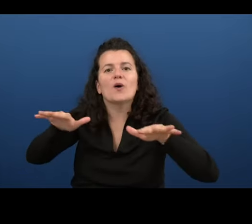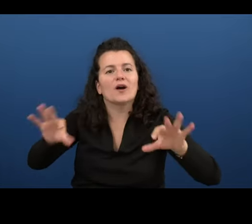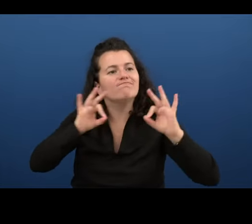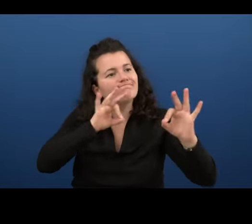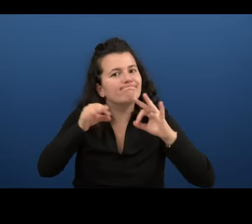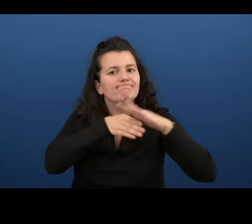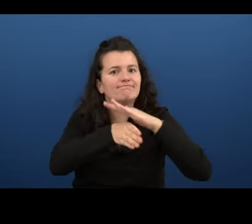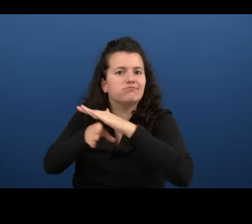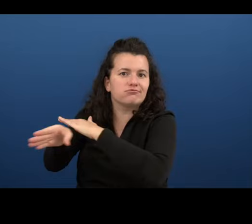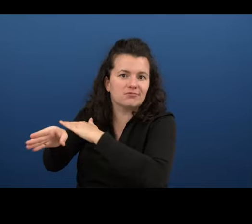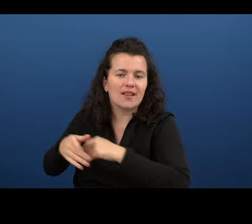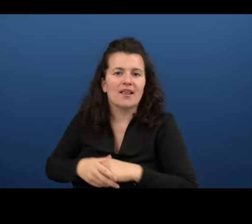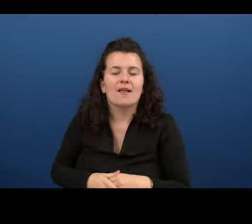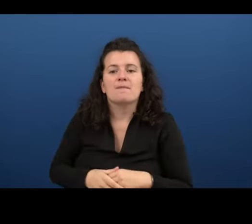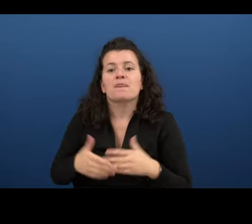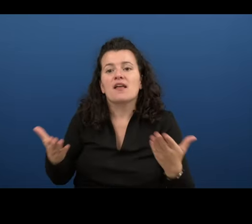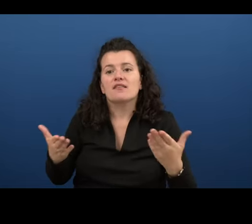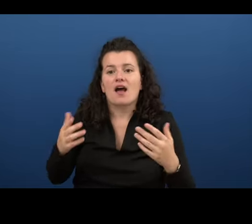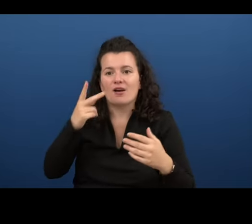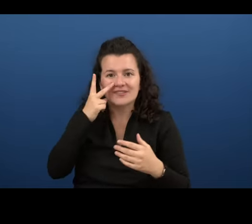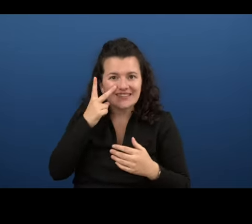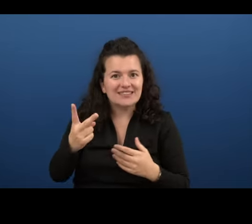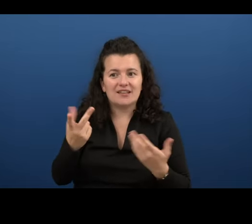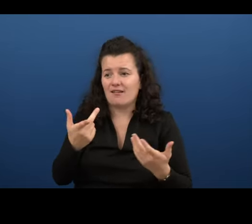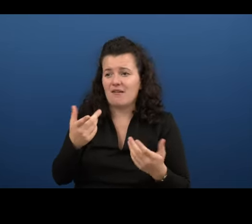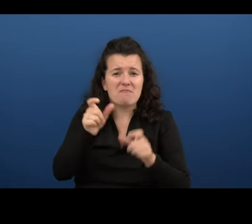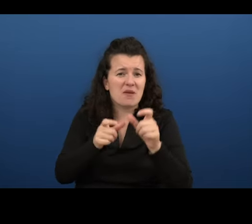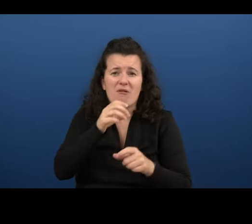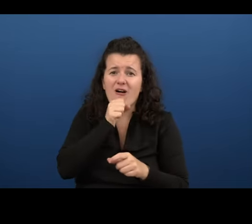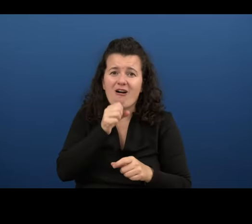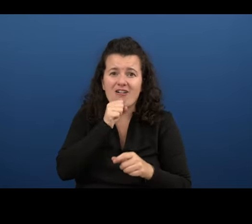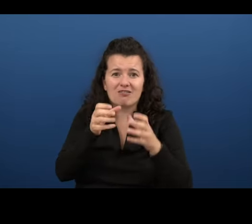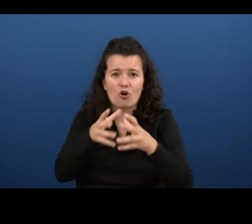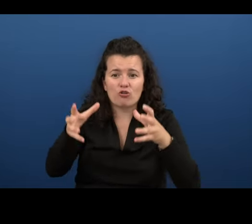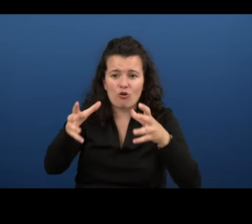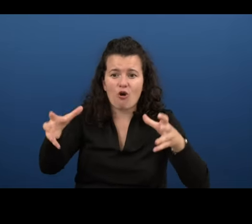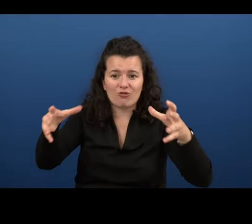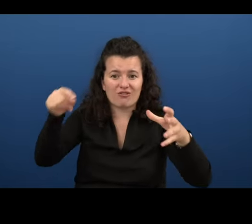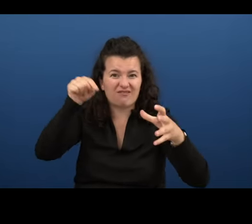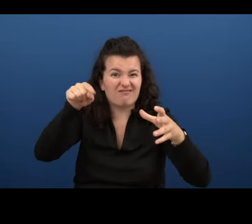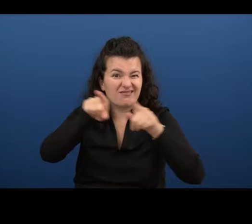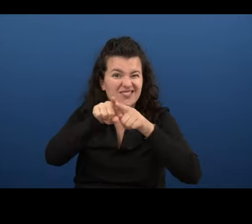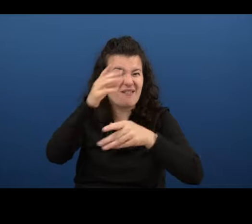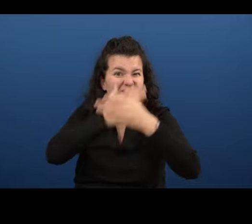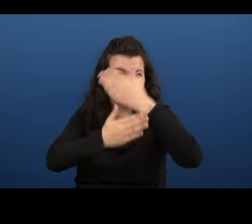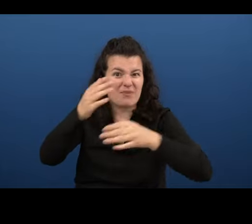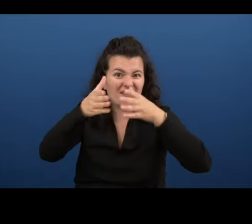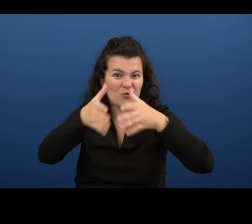may have a a relatively young population but the trend is getting older and for the rest